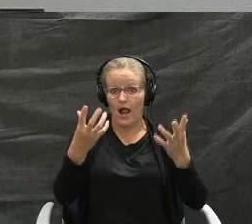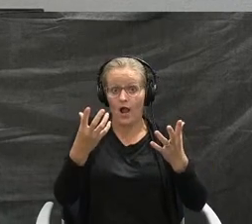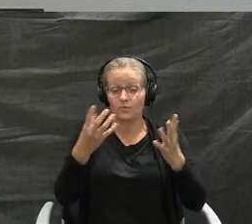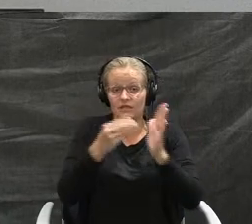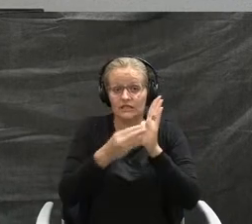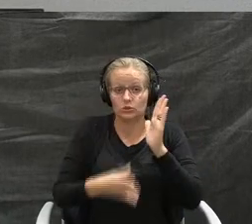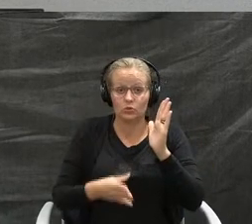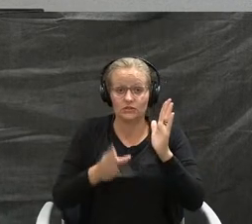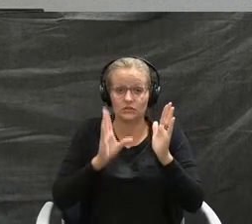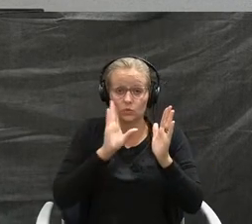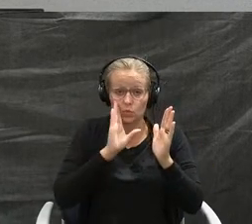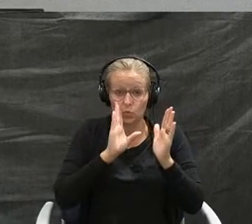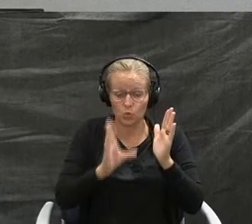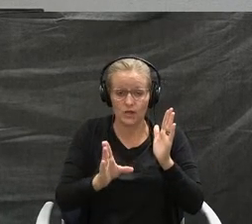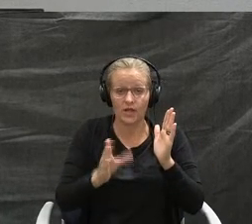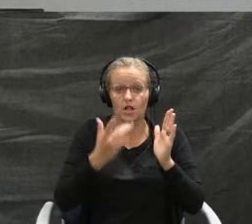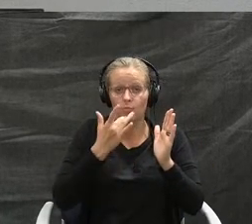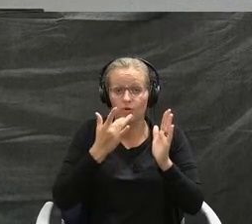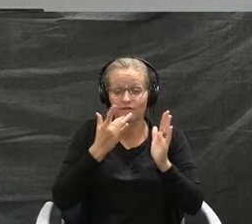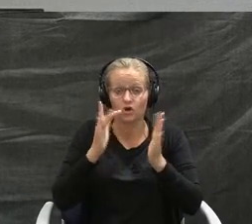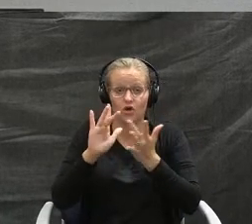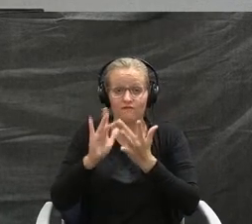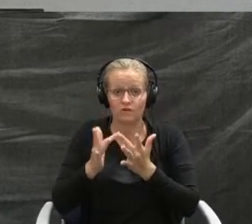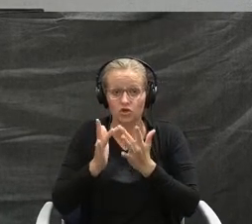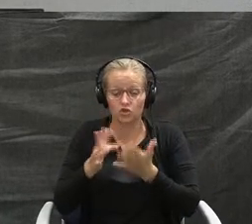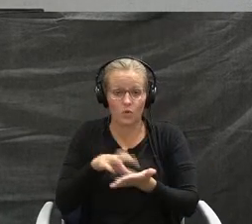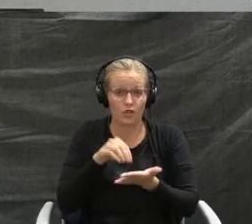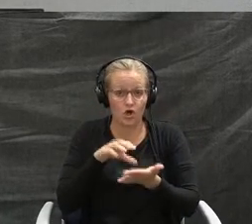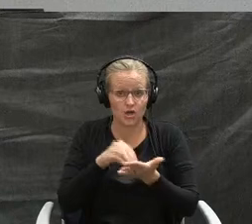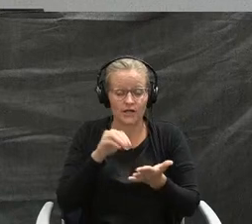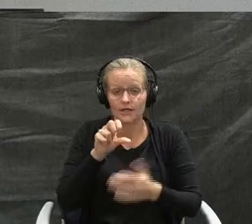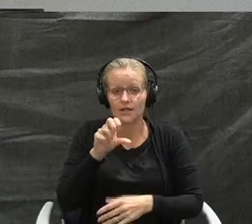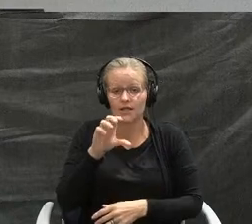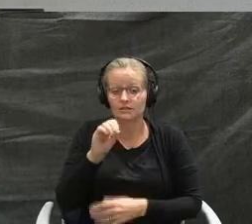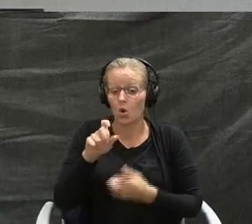the virtual learning. So once that's known, we may have more